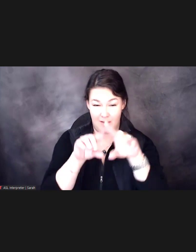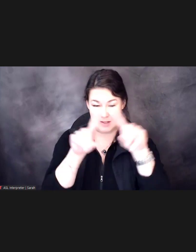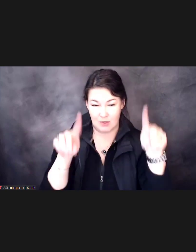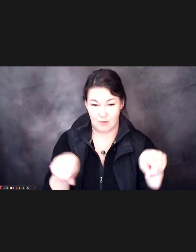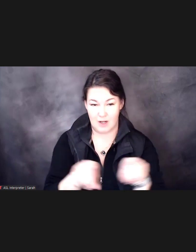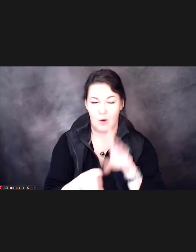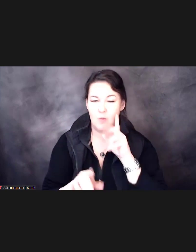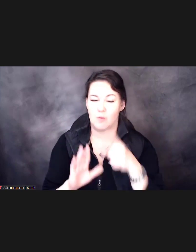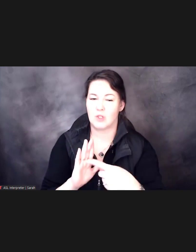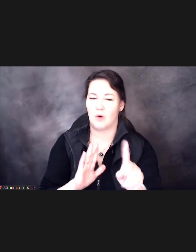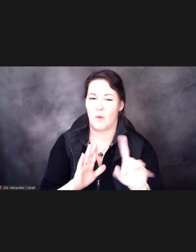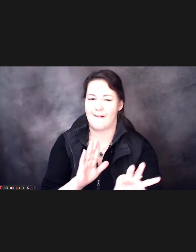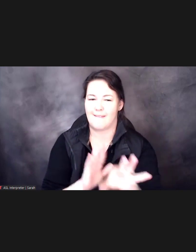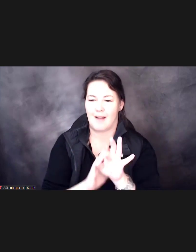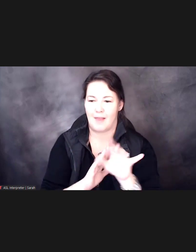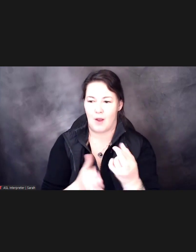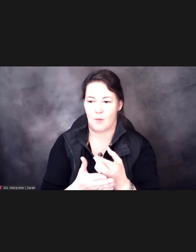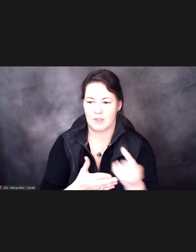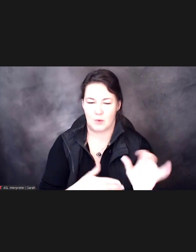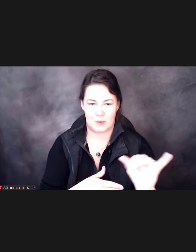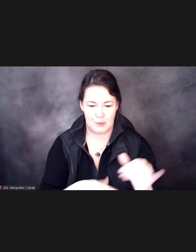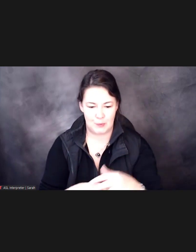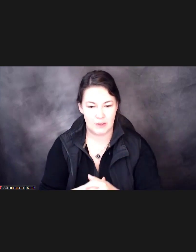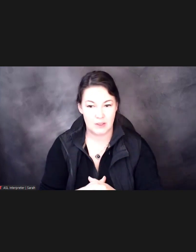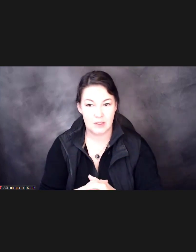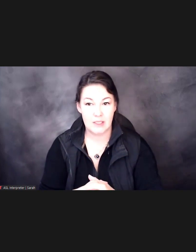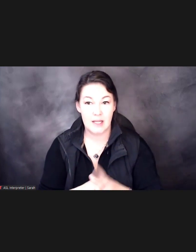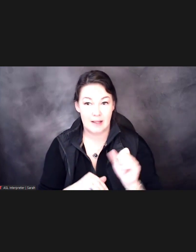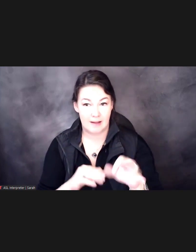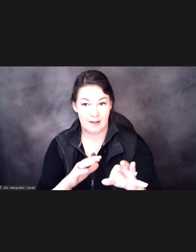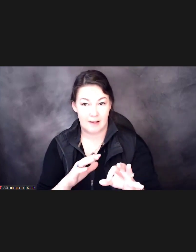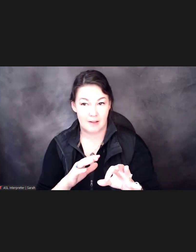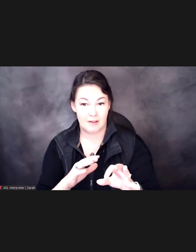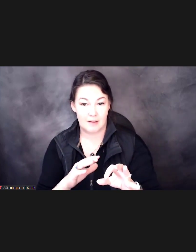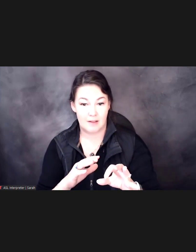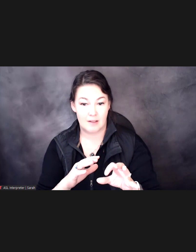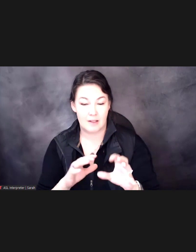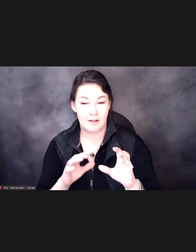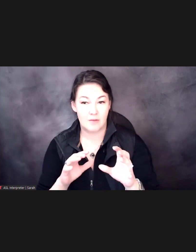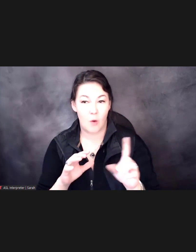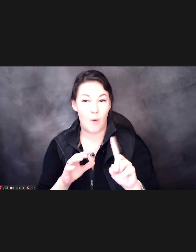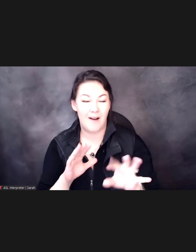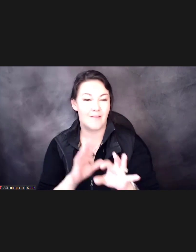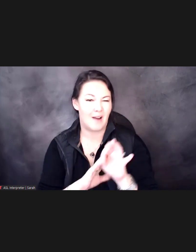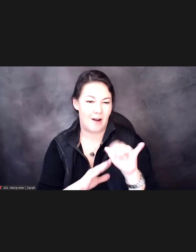So, we'll show you where you can find those on our, um, website.